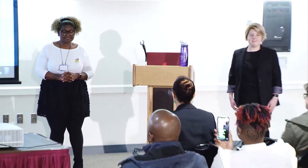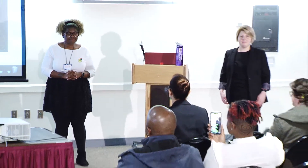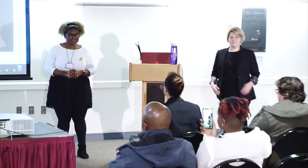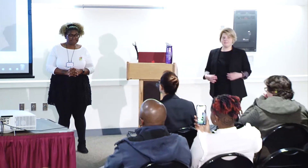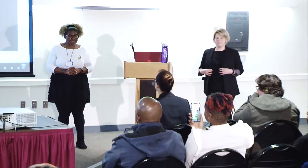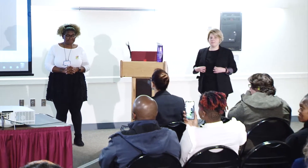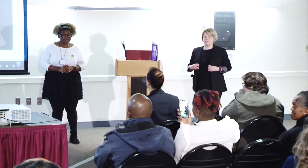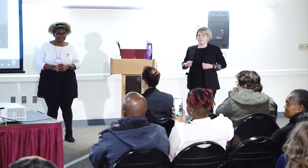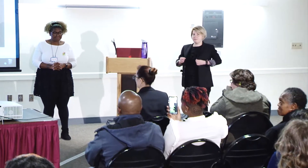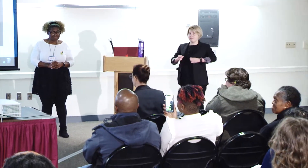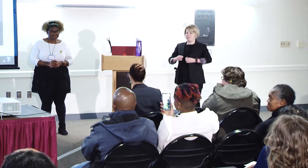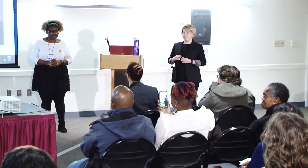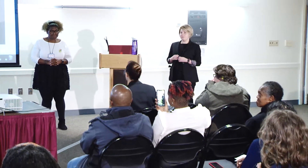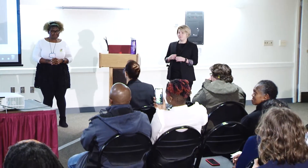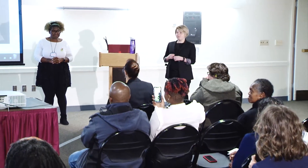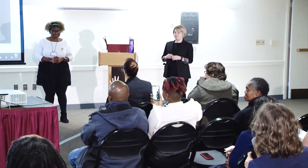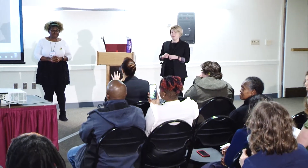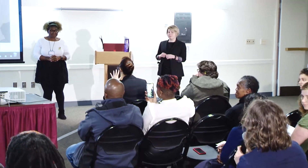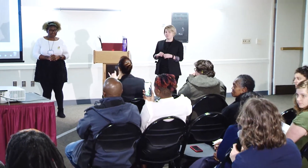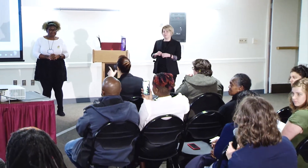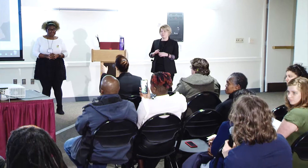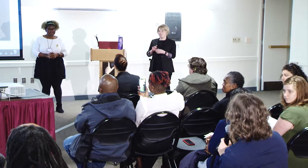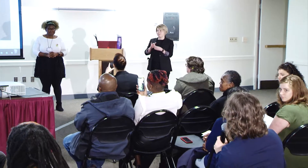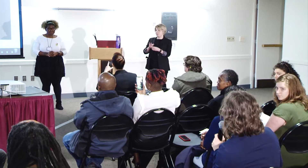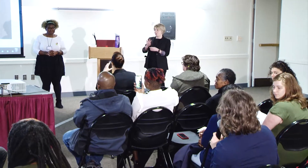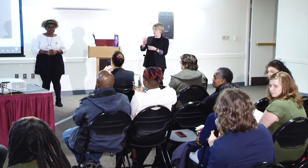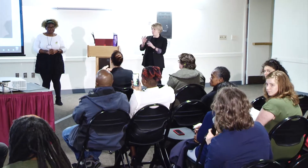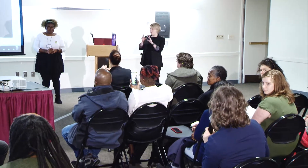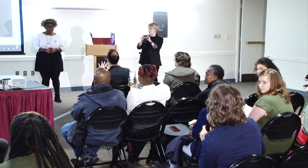Regarding your point about how parents of deaf children